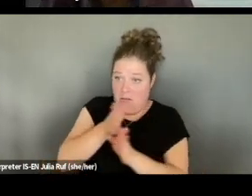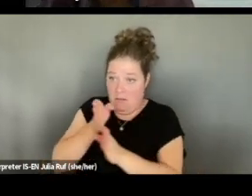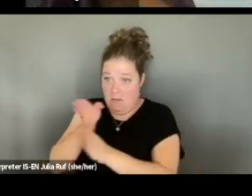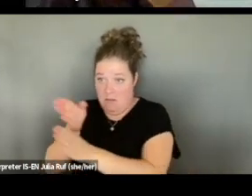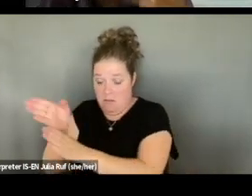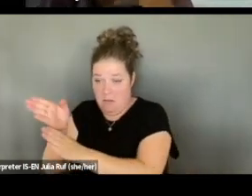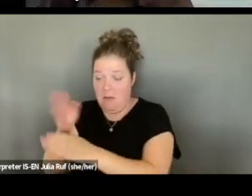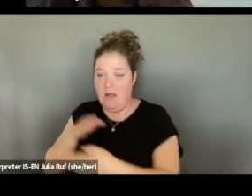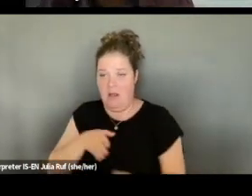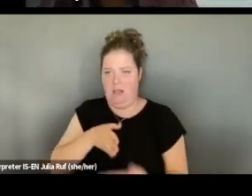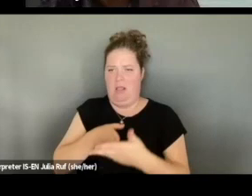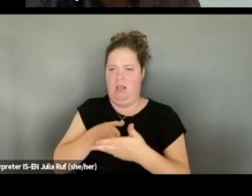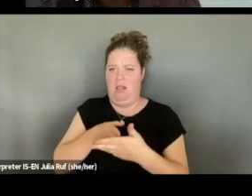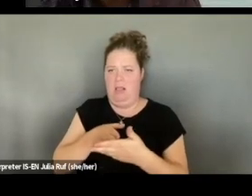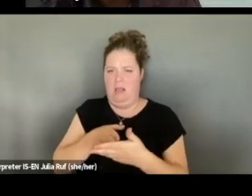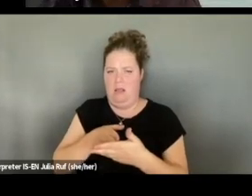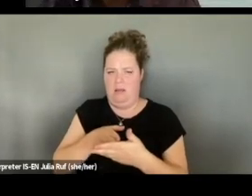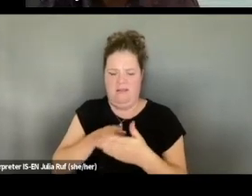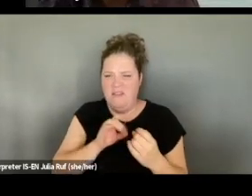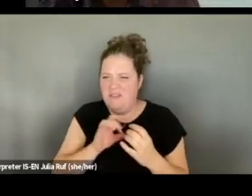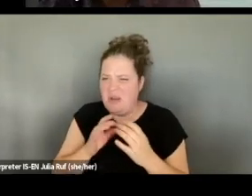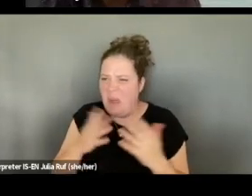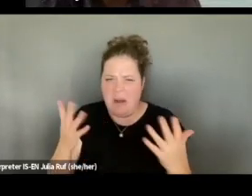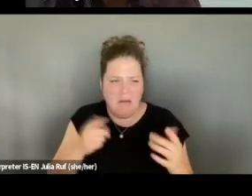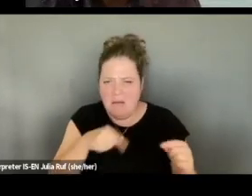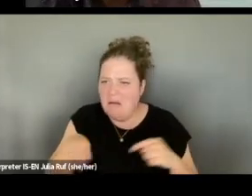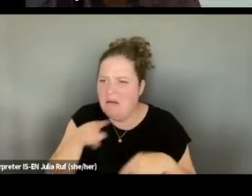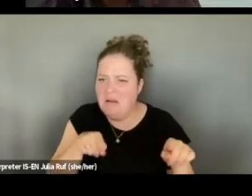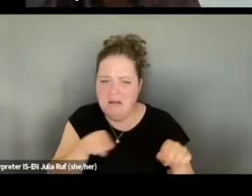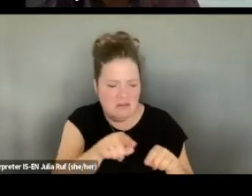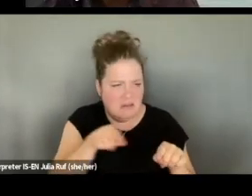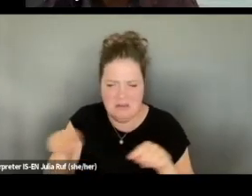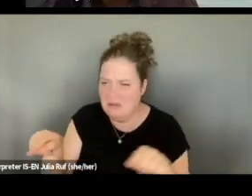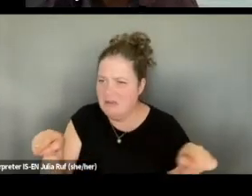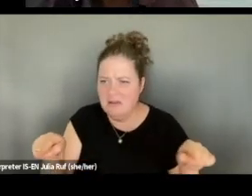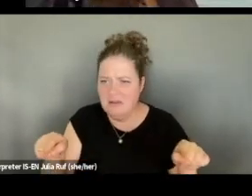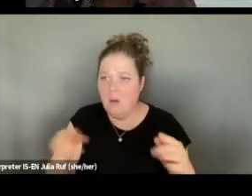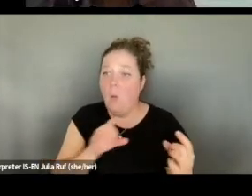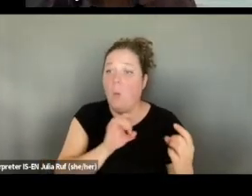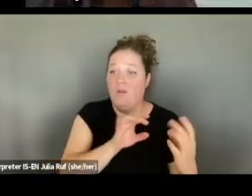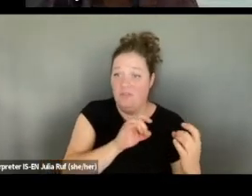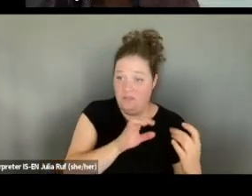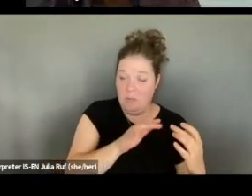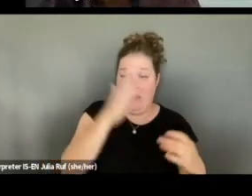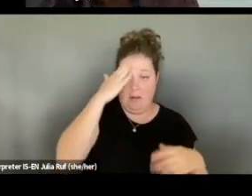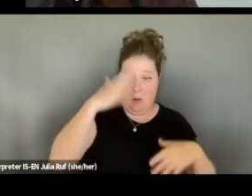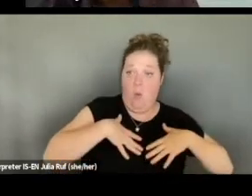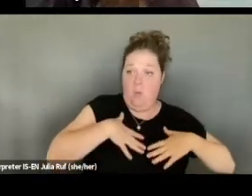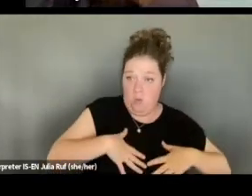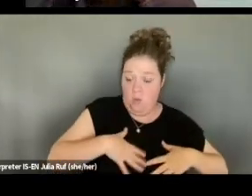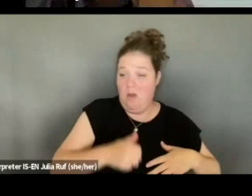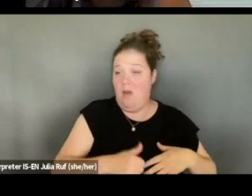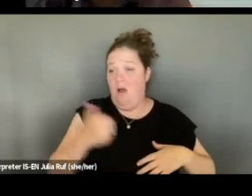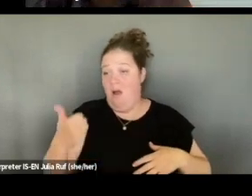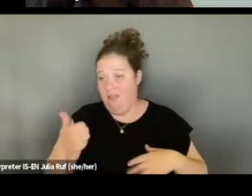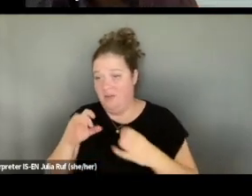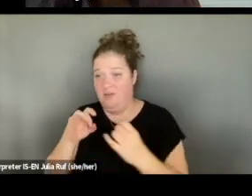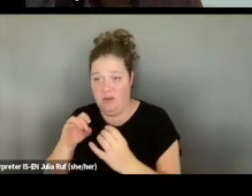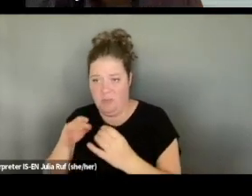issue, you haven't found the feedback mechanism, or the feedback page or the accessibility statement and the feedback page was not accessible, or